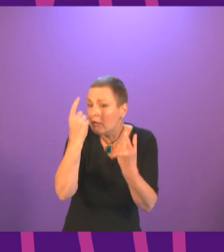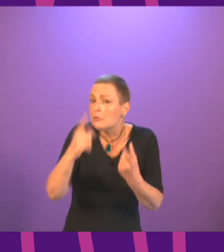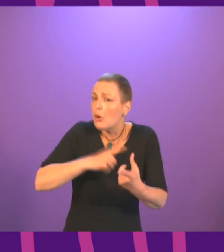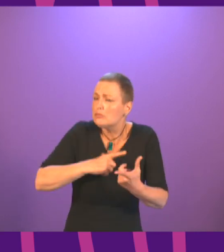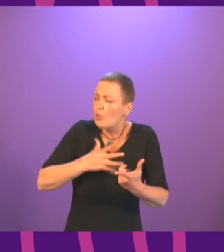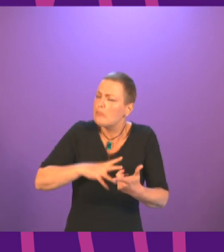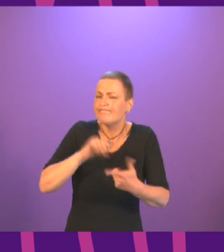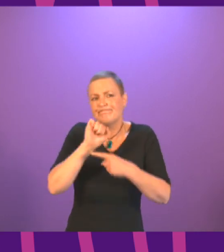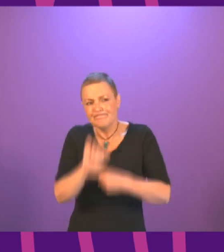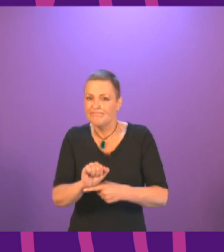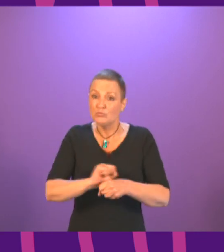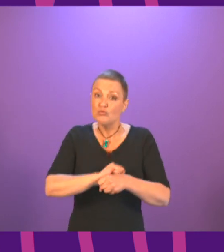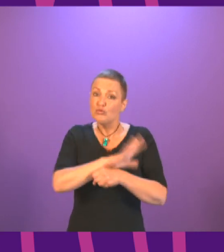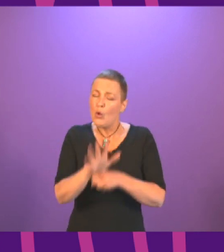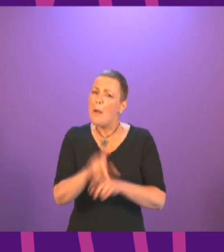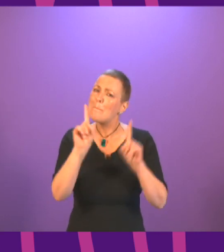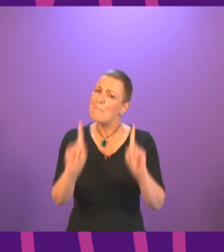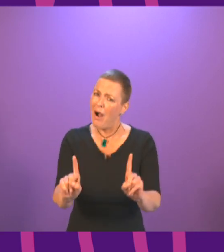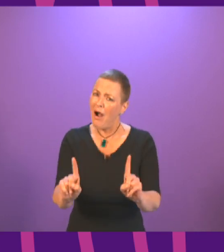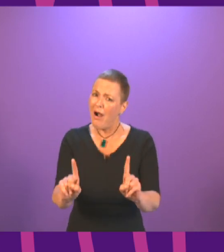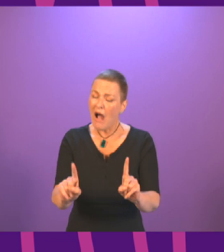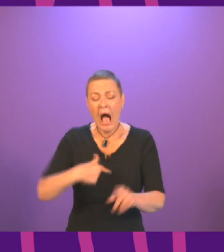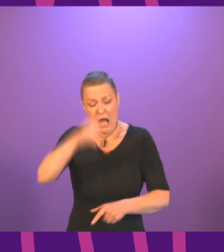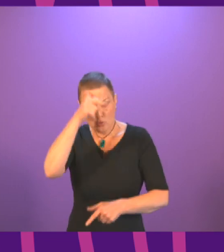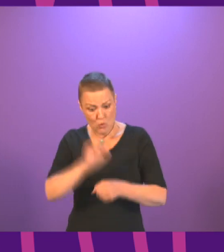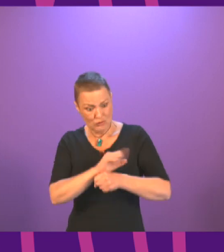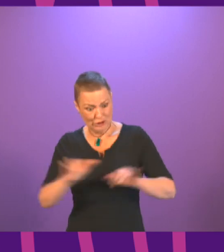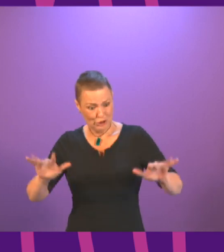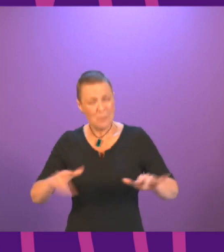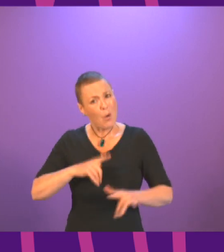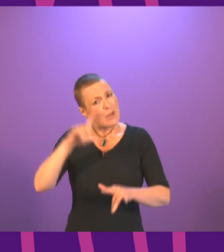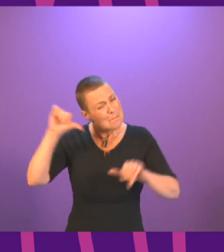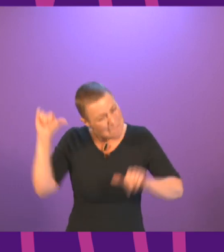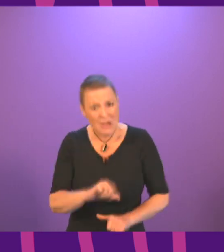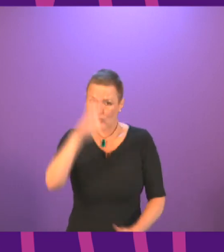of coronavirus. Despite the pandemic, we must commemorate the valour of our veterans and